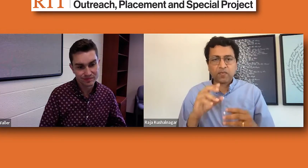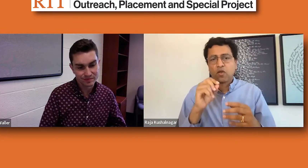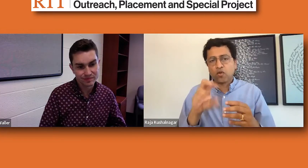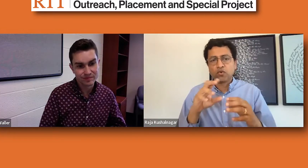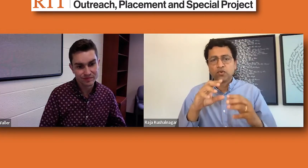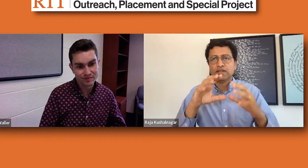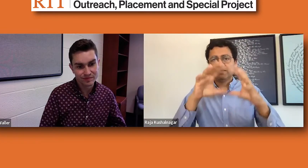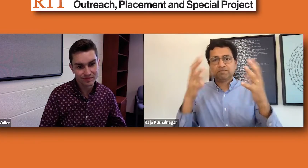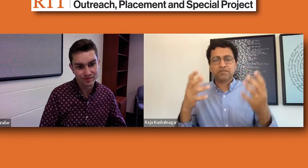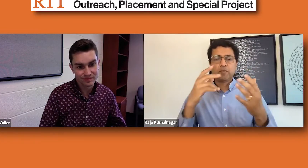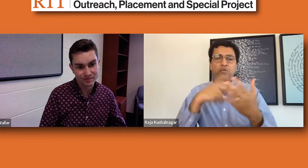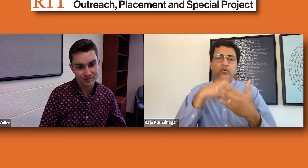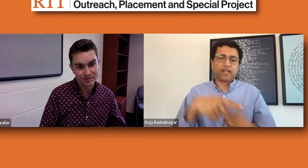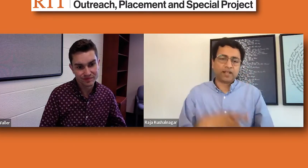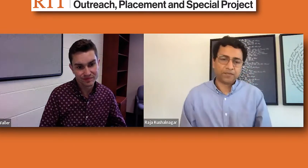and support overall in the program.